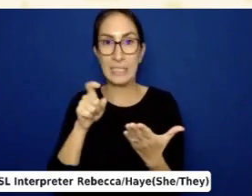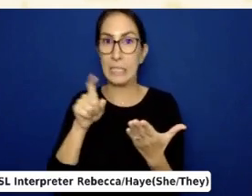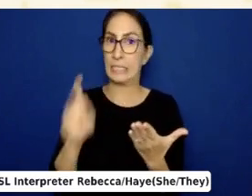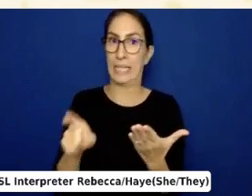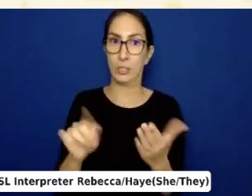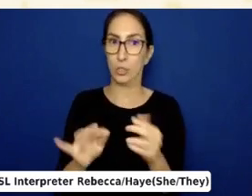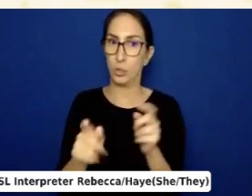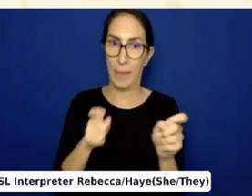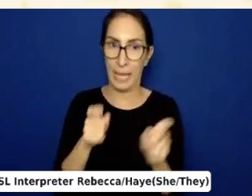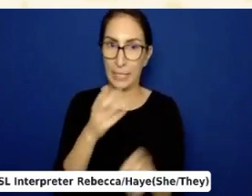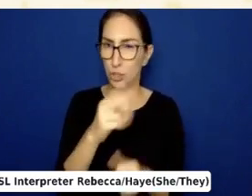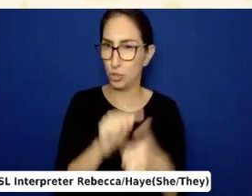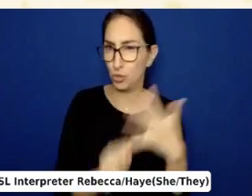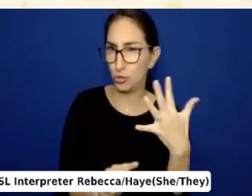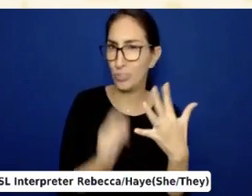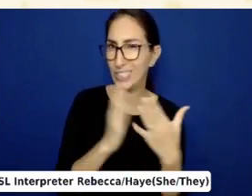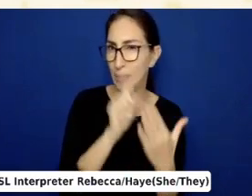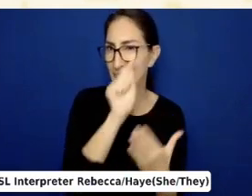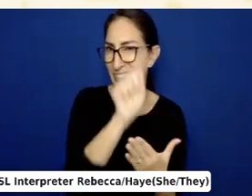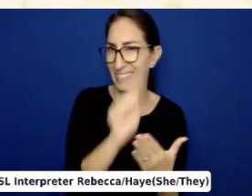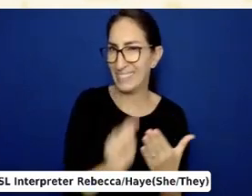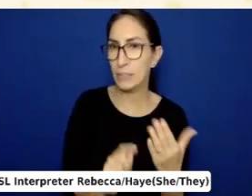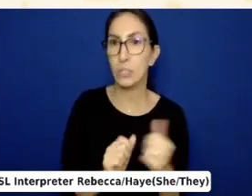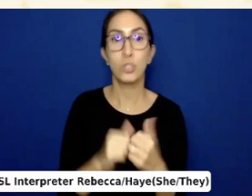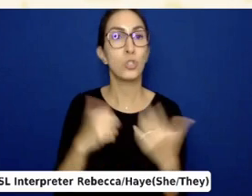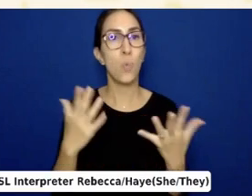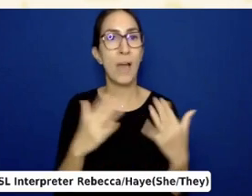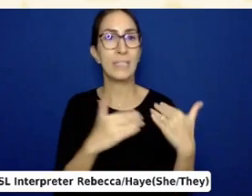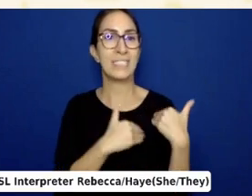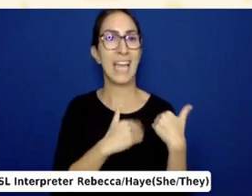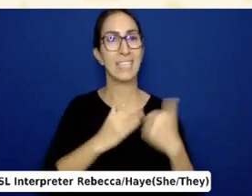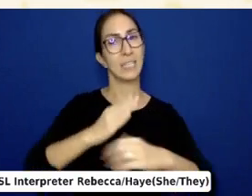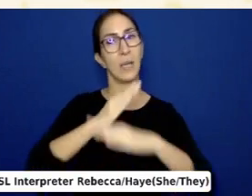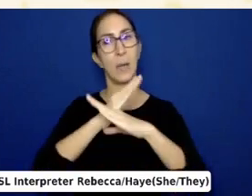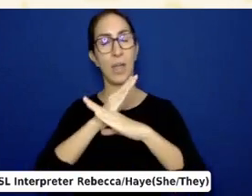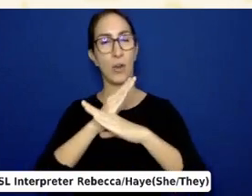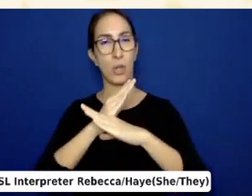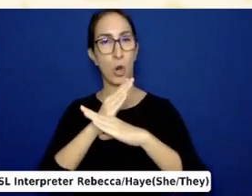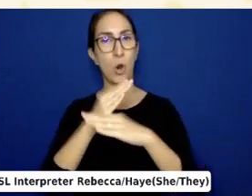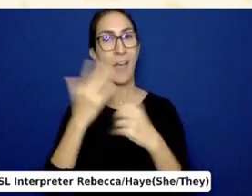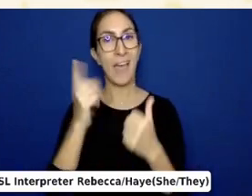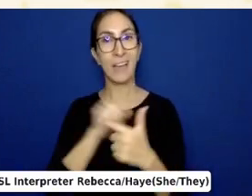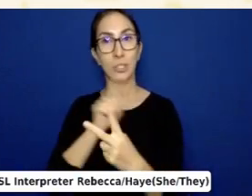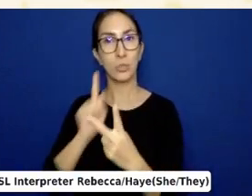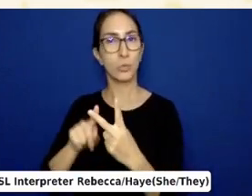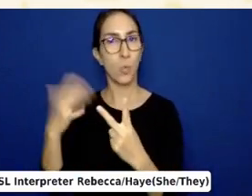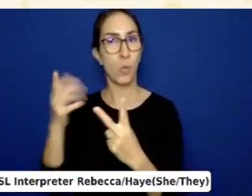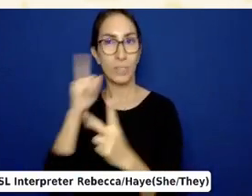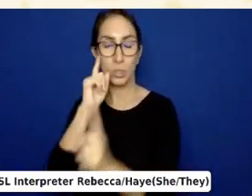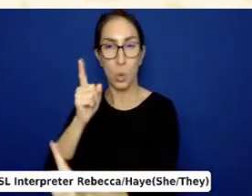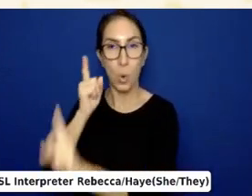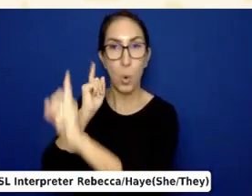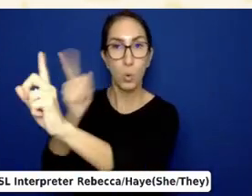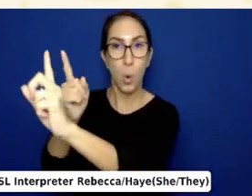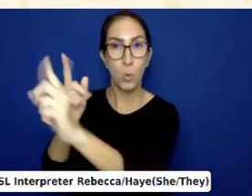So what would be the task barrier or what would be the goal? What would you like to measure with the visualization